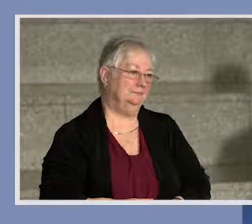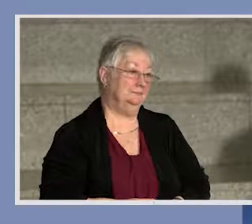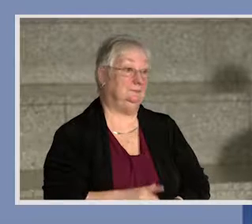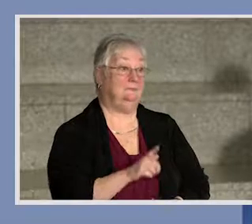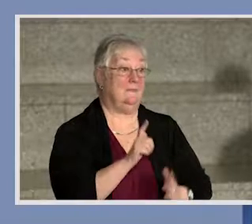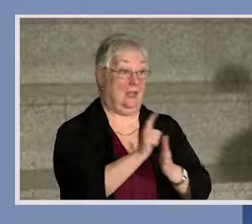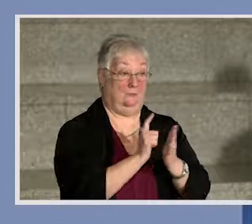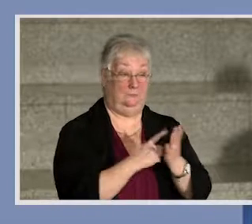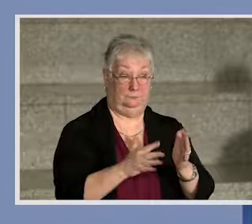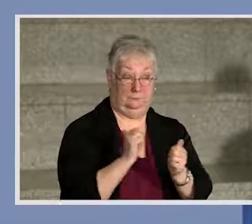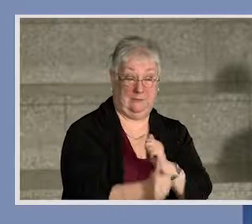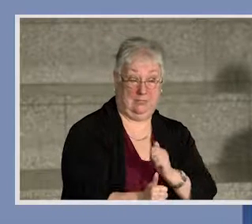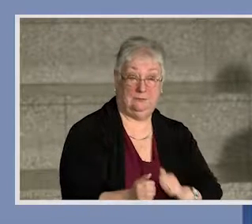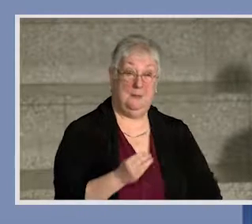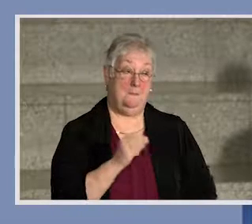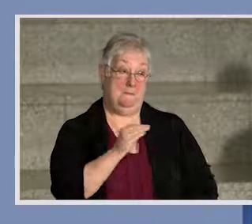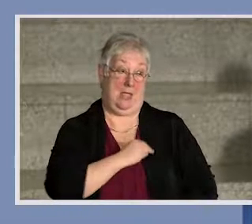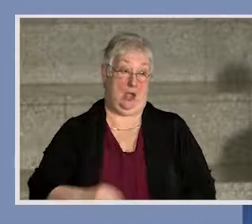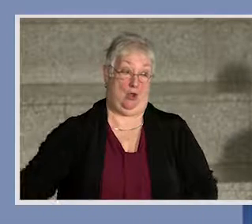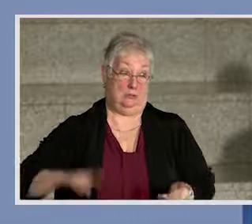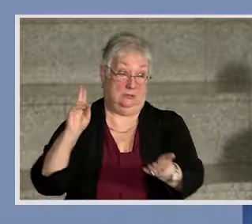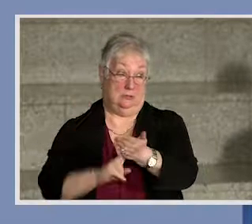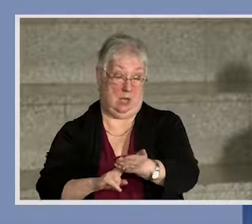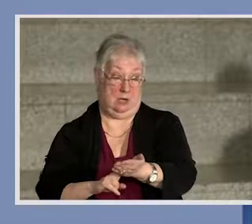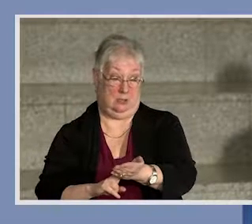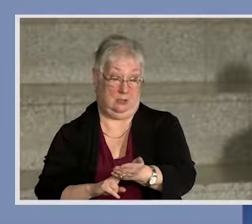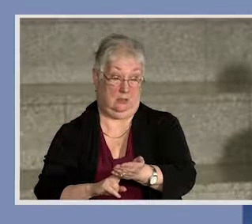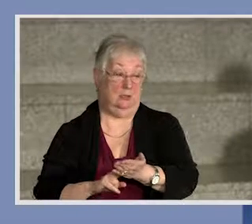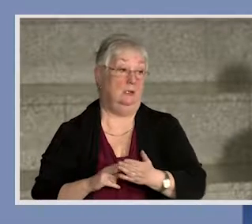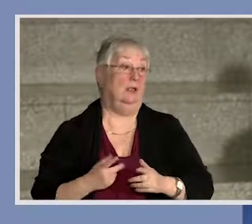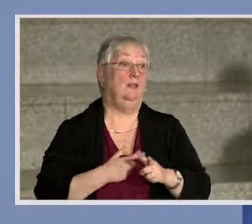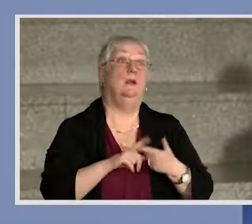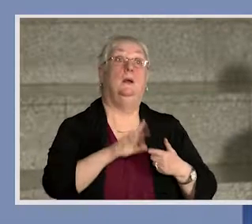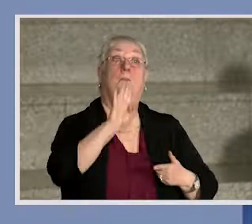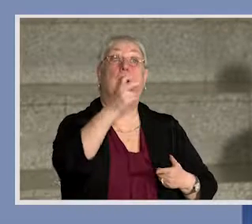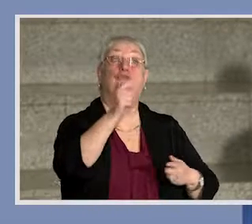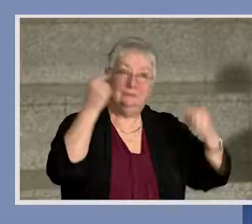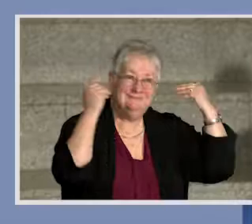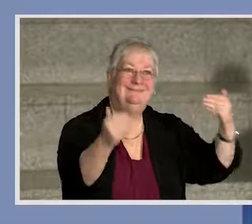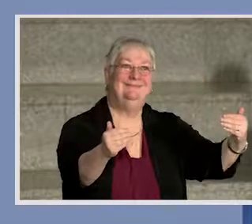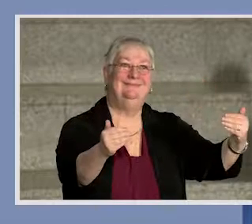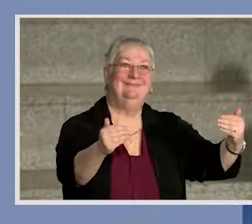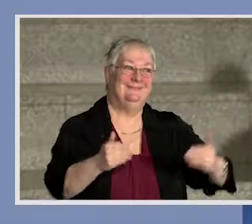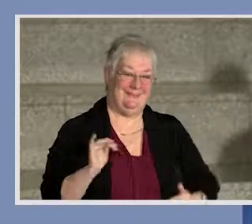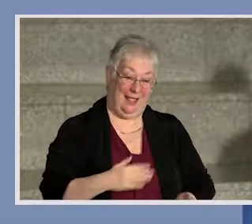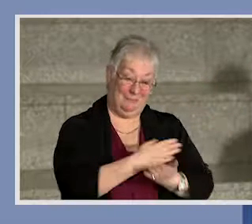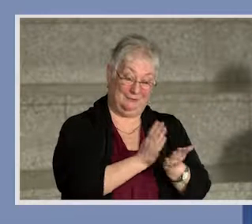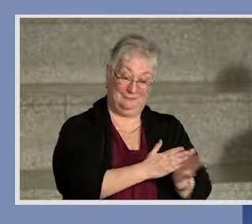THEN THE BUDGET IS ENACTED. THE LOCAL BUDGET IS ENACTED WITH THE MAYOR'S SIGNATURE AND THE FEDERAL PORTION STILL GOES UP TO